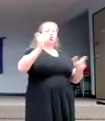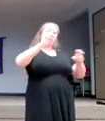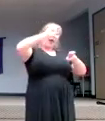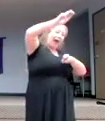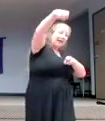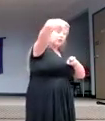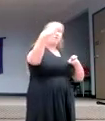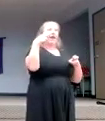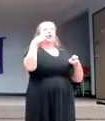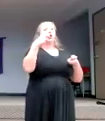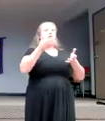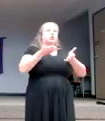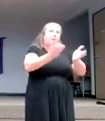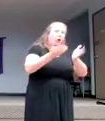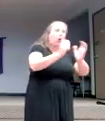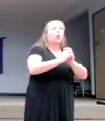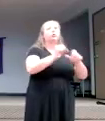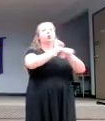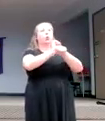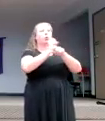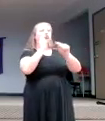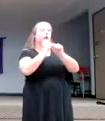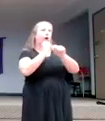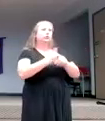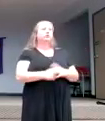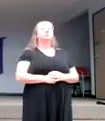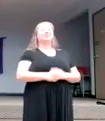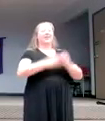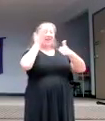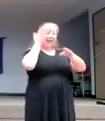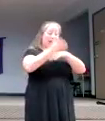the streets. You'll see dump trucks, you'll see work trucks. Once we finish street work,